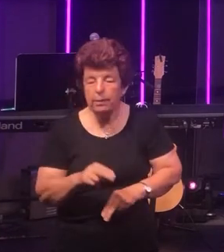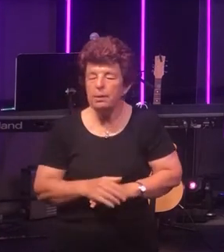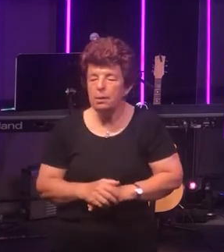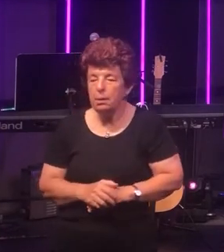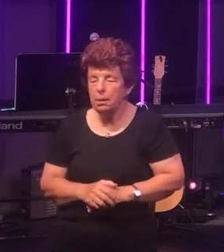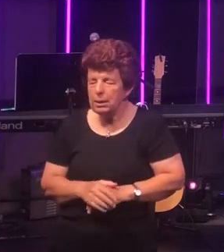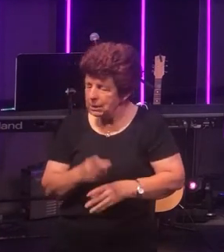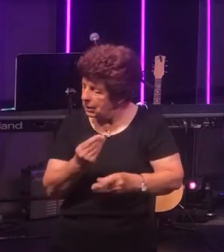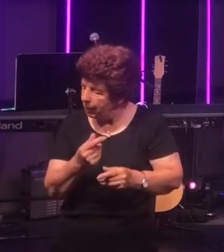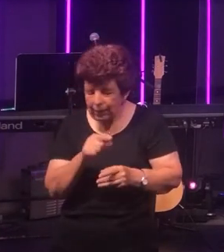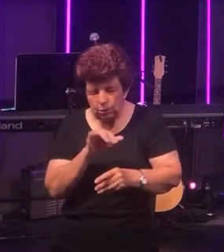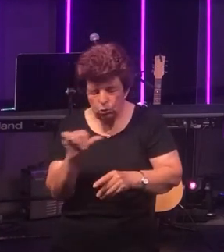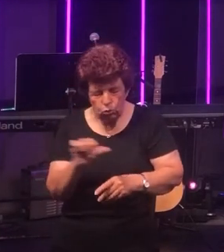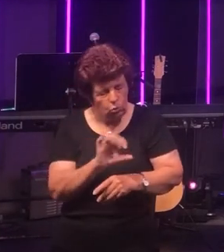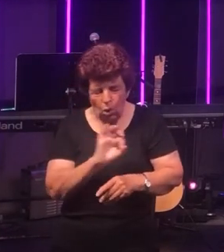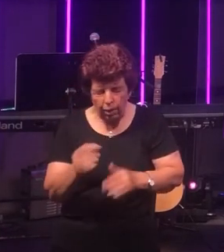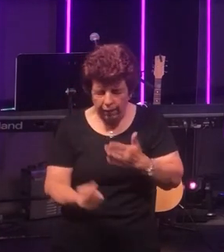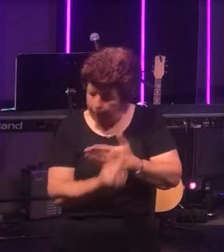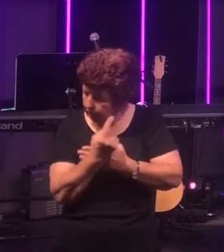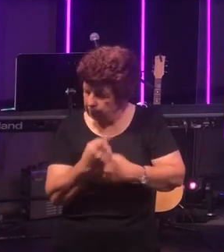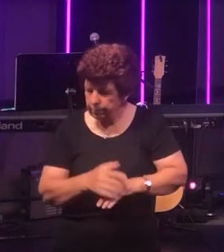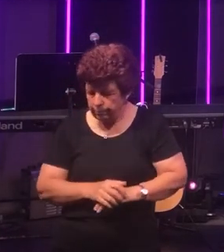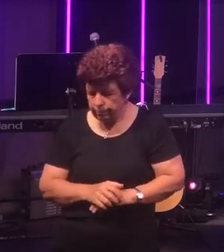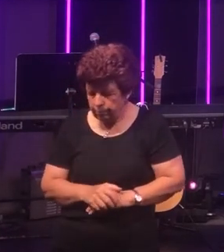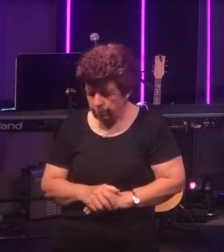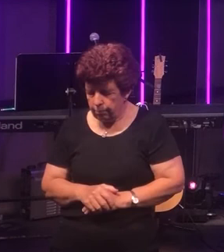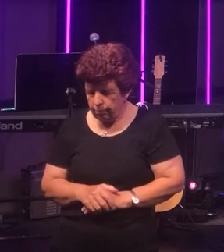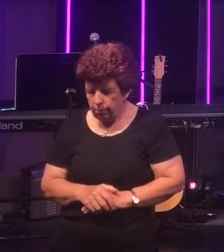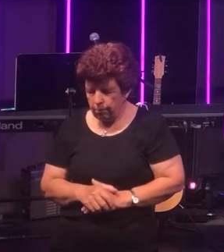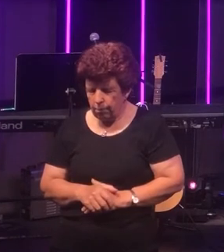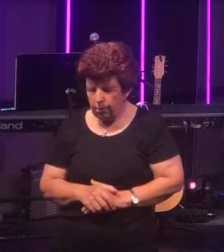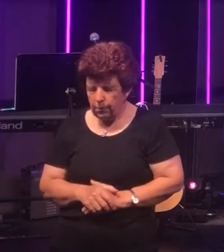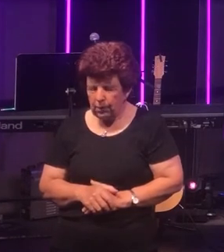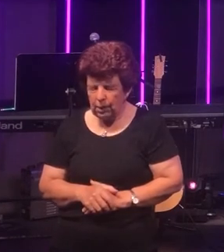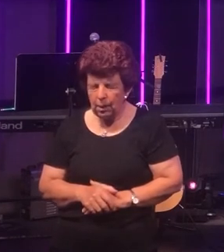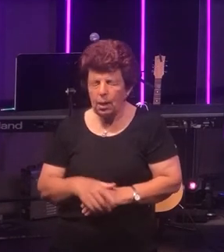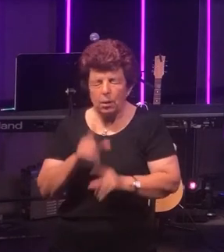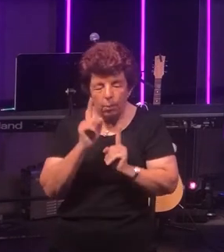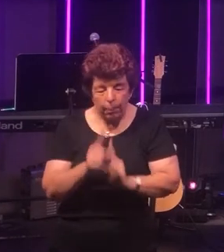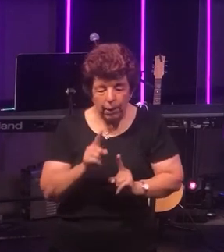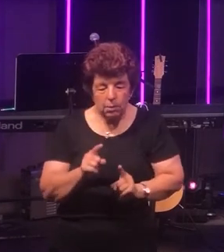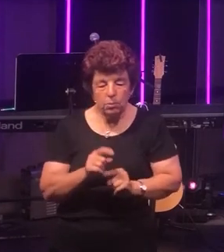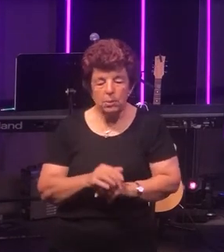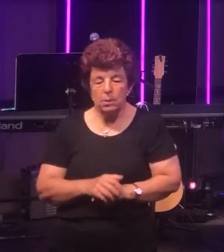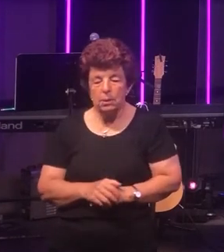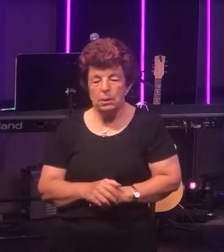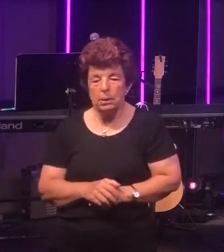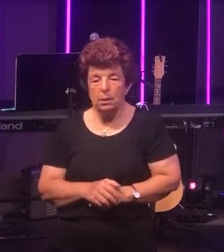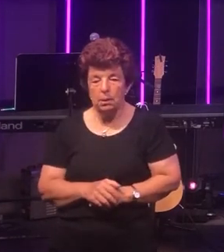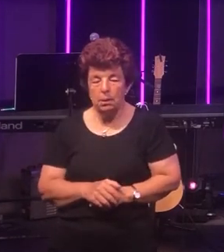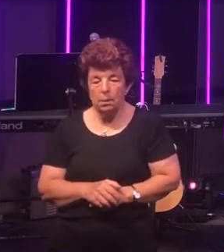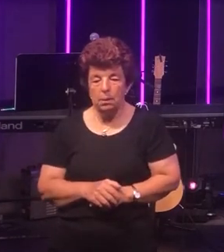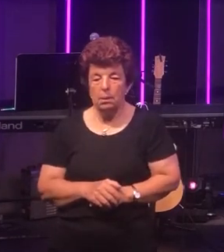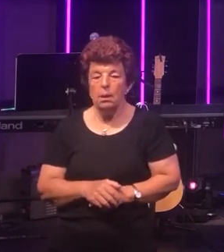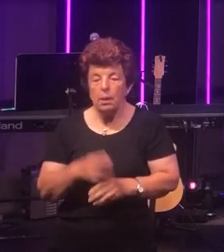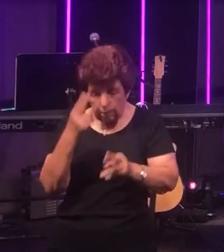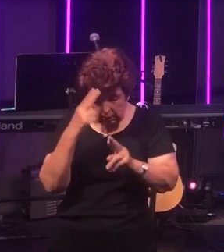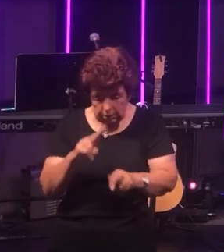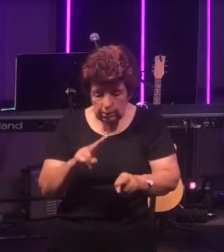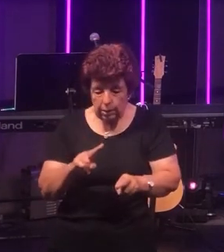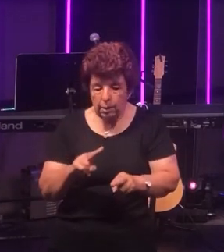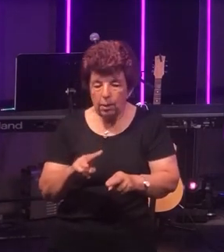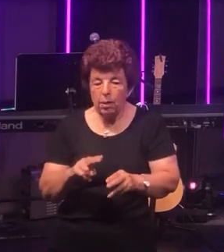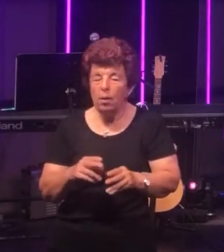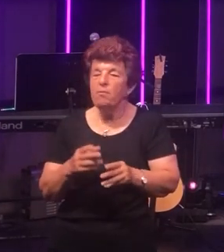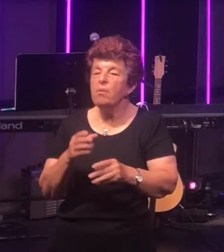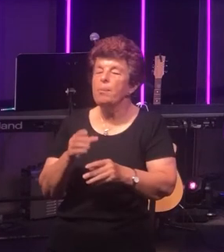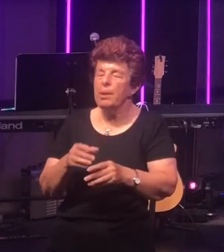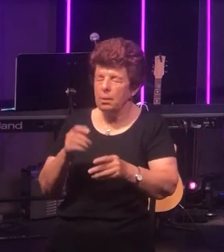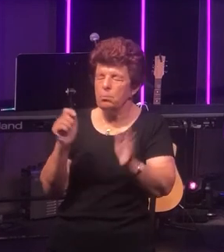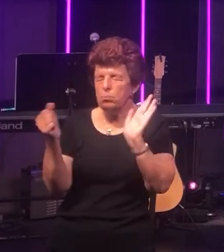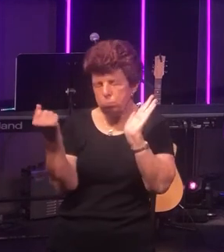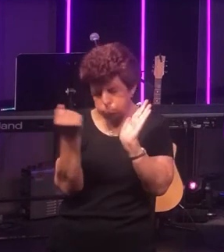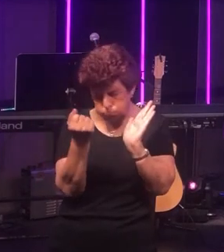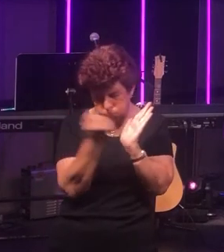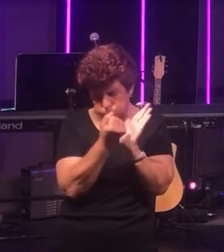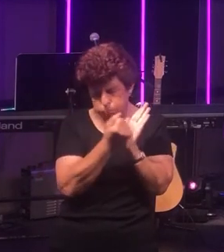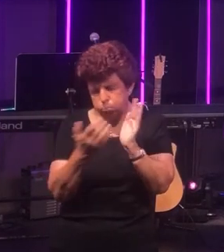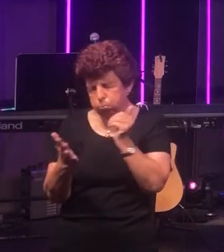didn't deserve. The punishment of death was by crucifixion - which was a common